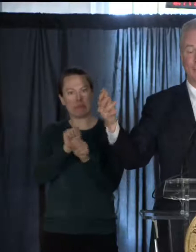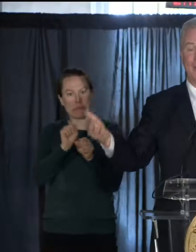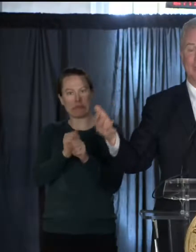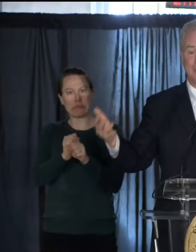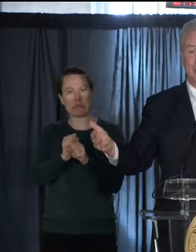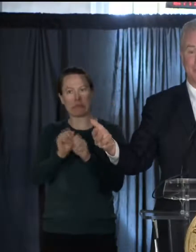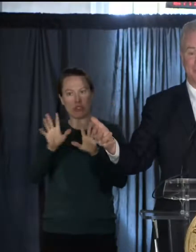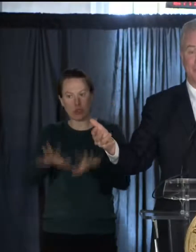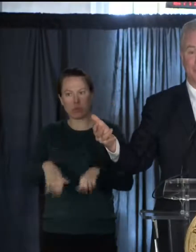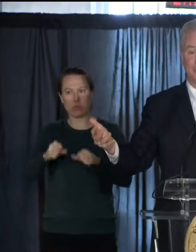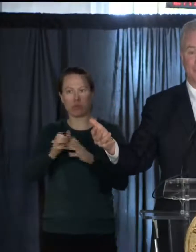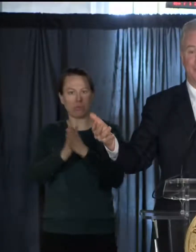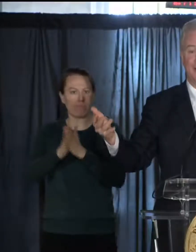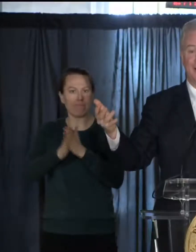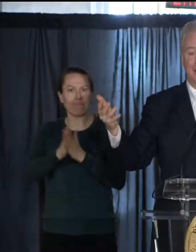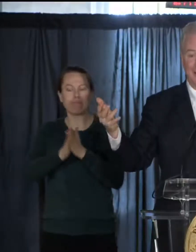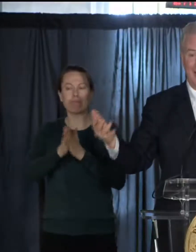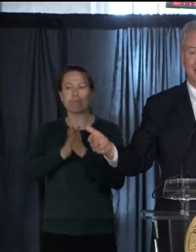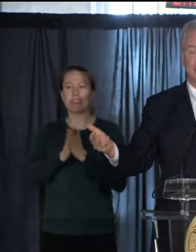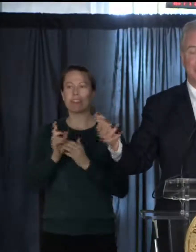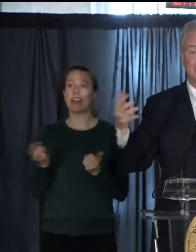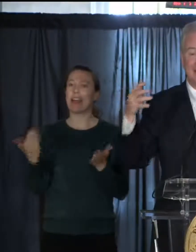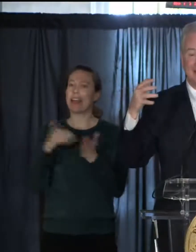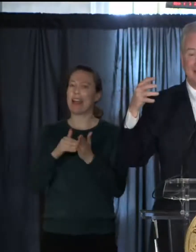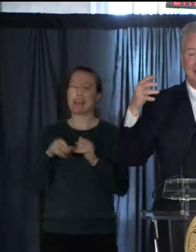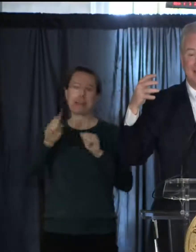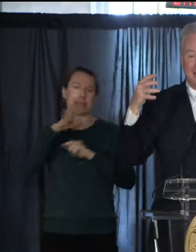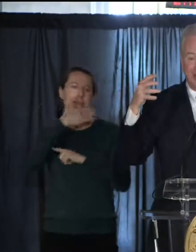THE GREATEST DEMOCRACY ON EARTH A LOT OF THIS SHOULD BEGIN HERE